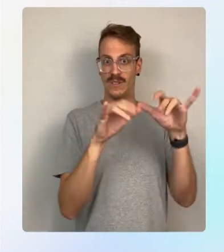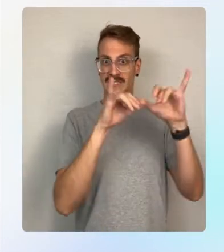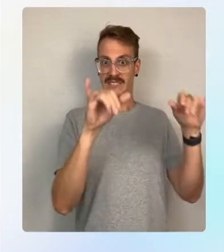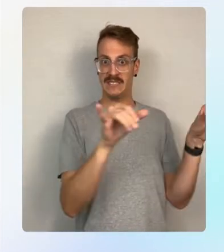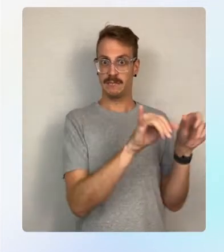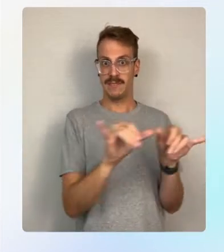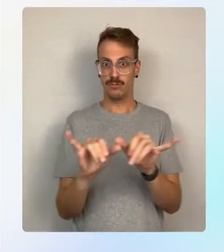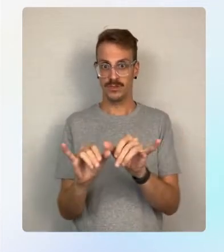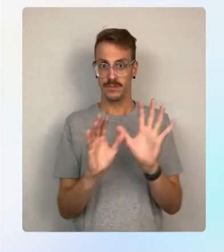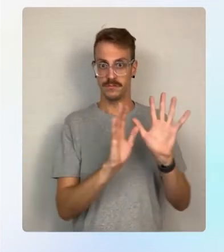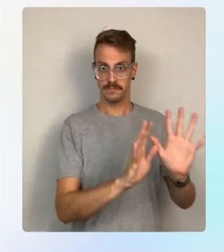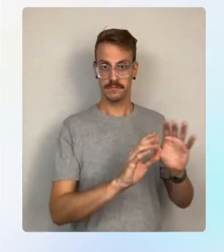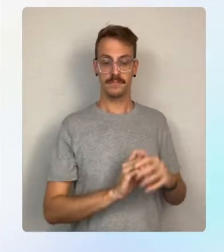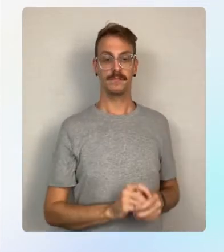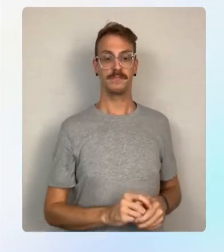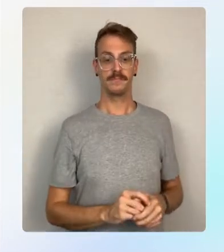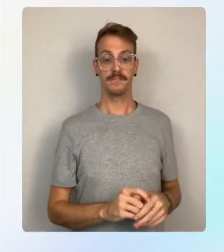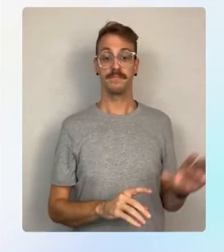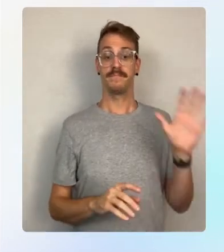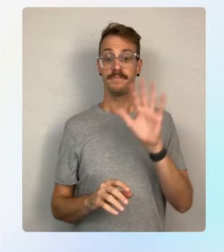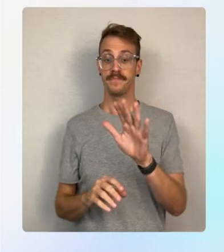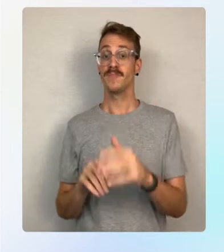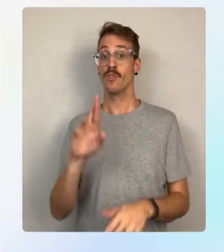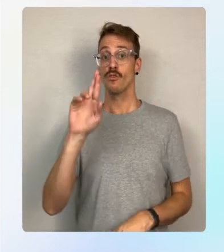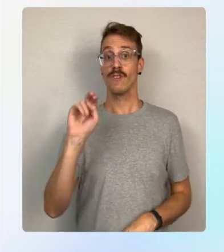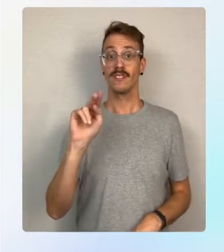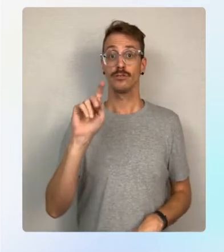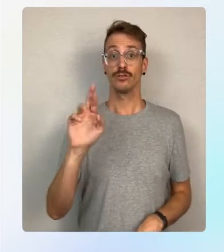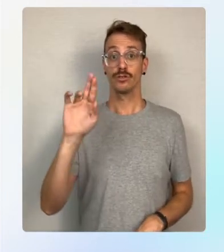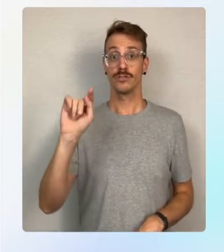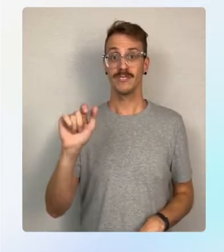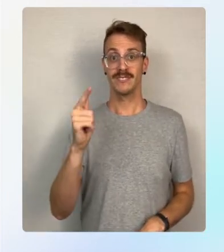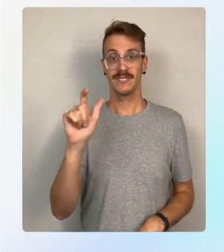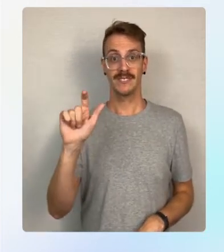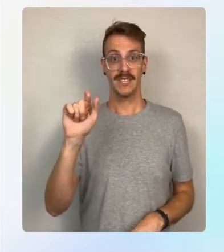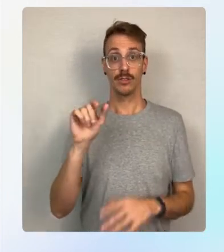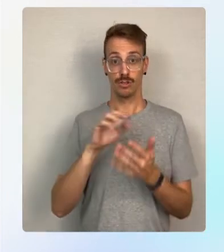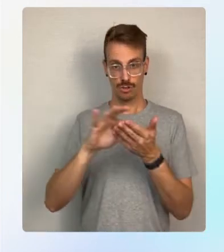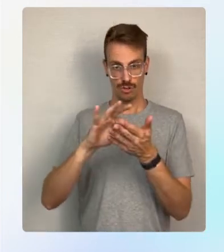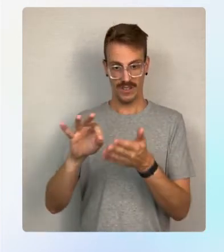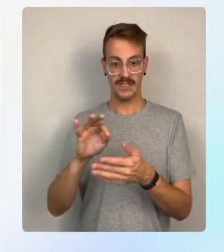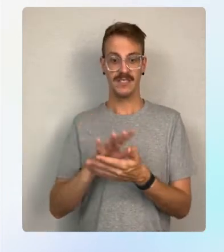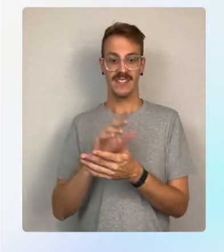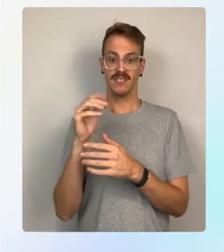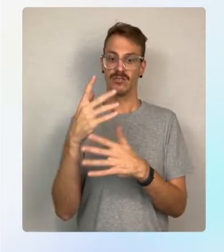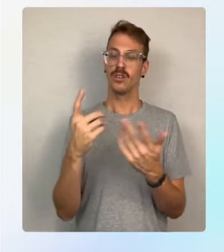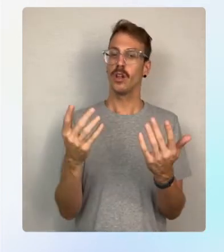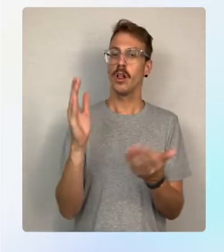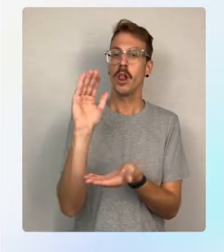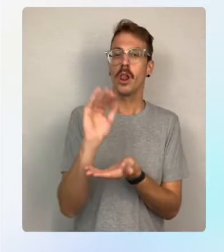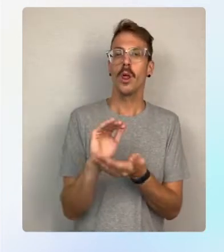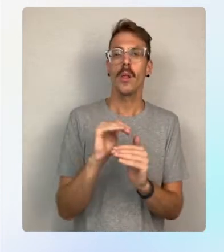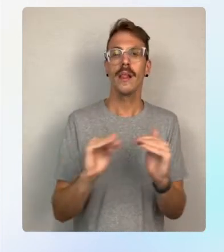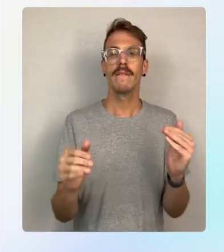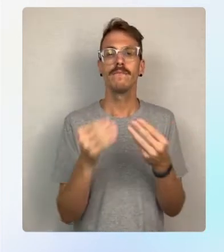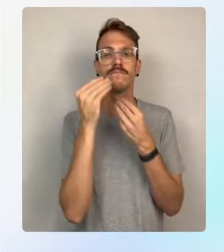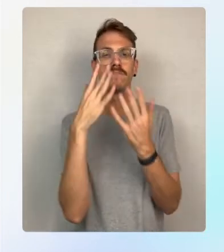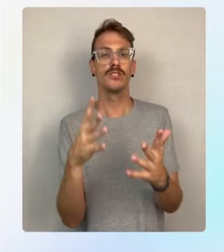of the system metrics. Second, Renderstage Trace surfaces low level information